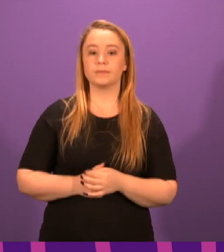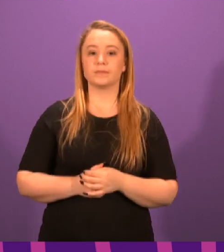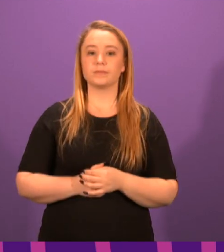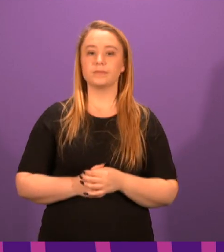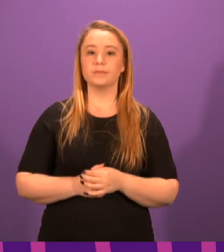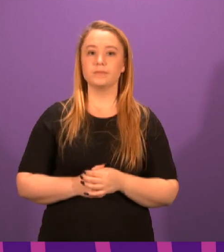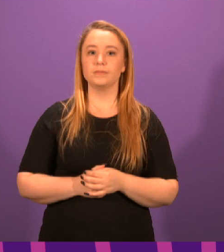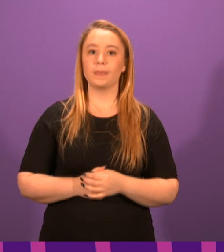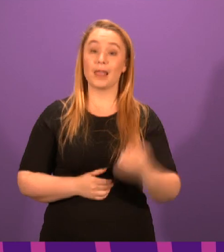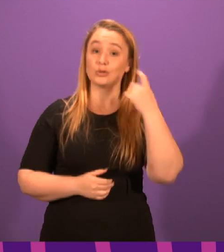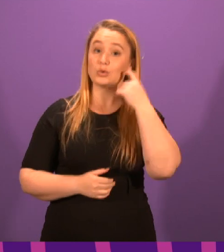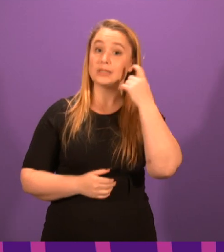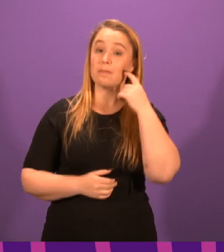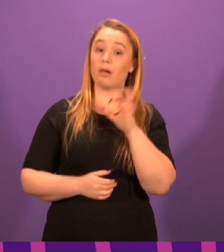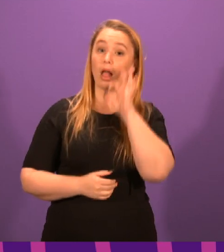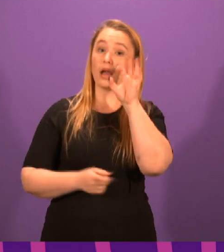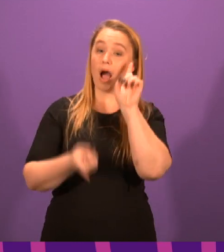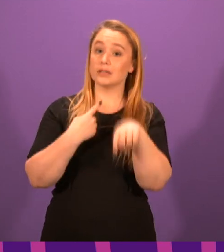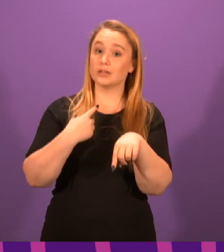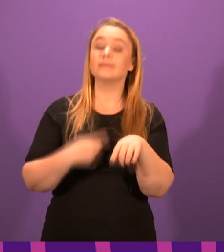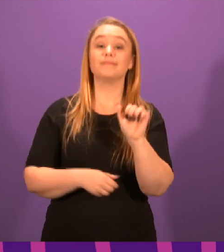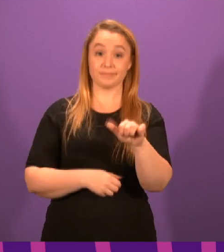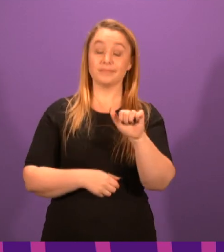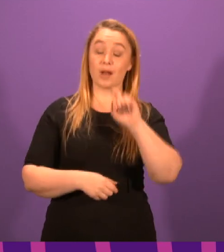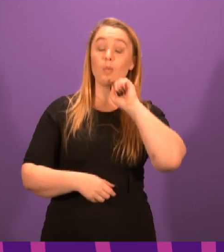The simple answer is yes—we certainly will encourage health boards to do that. We wrote to